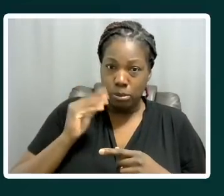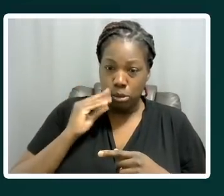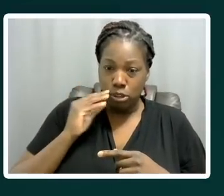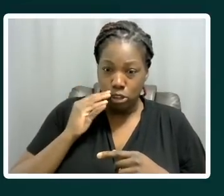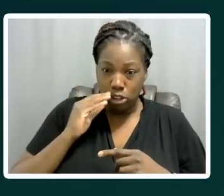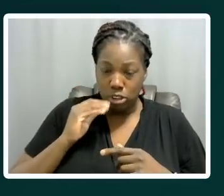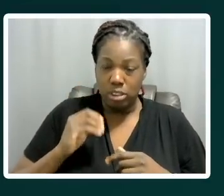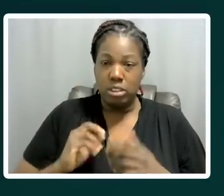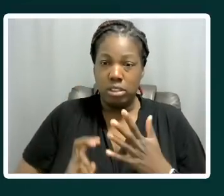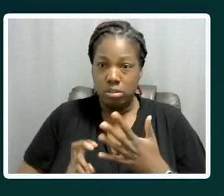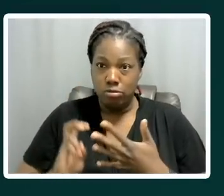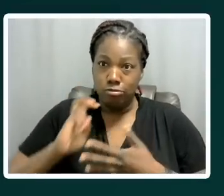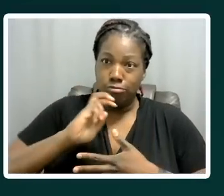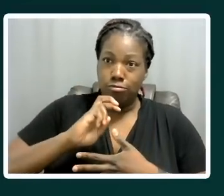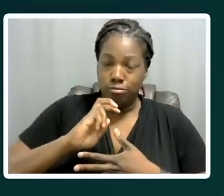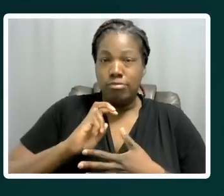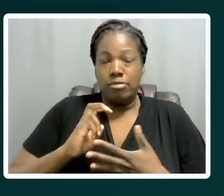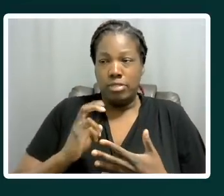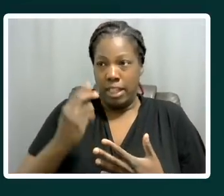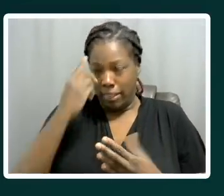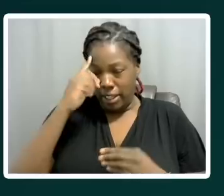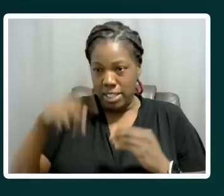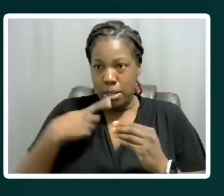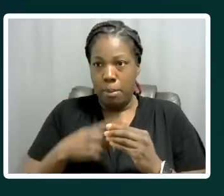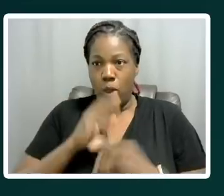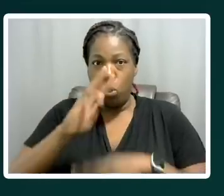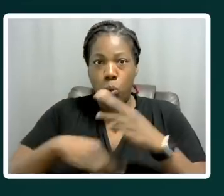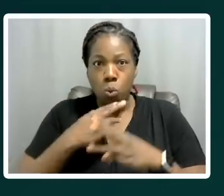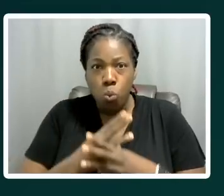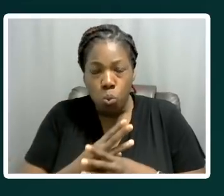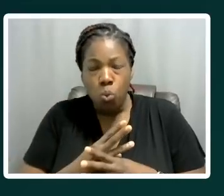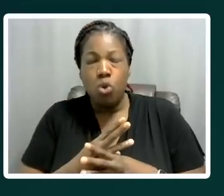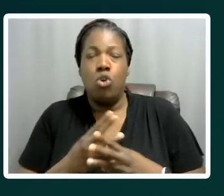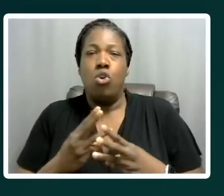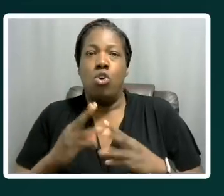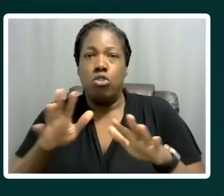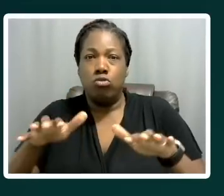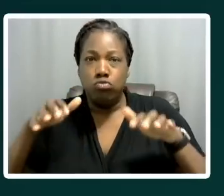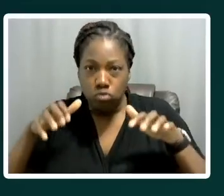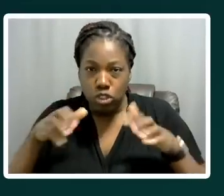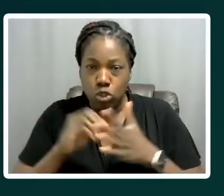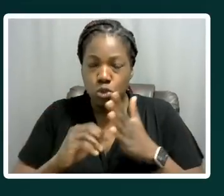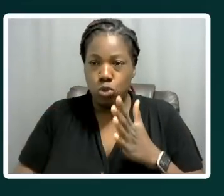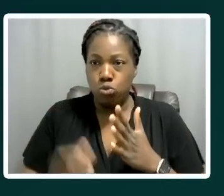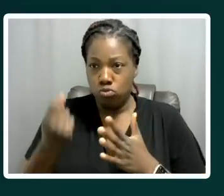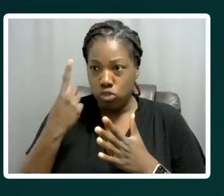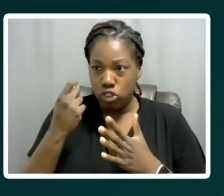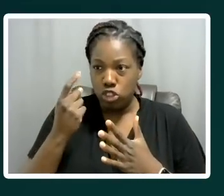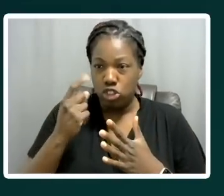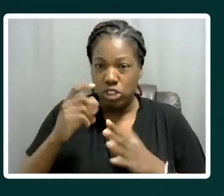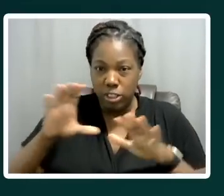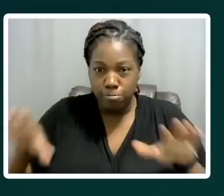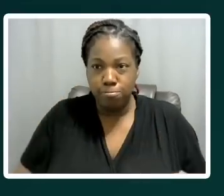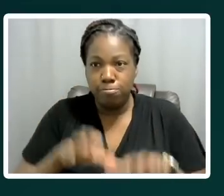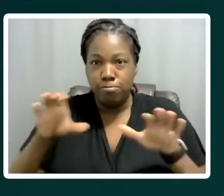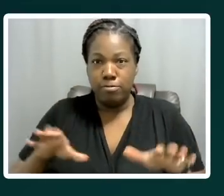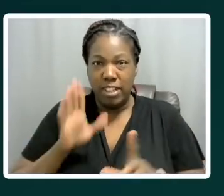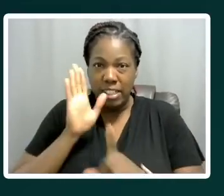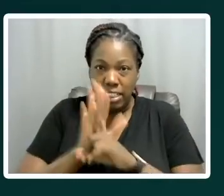a global audience and help students discover, understand, and act in their local communities?